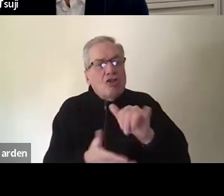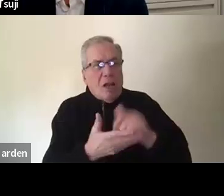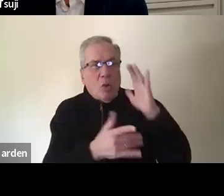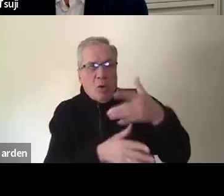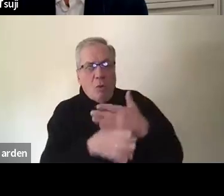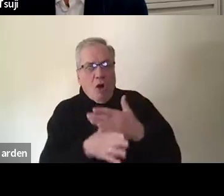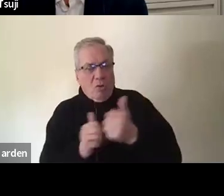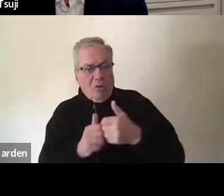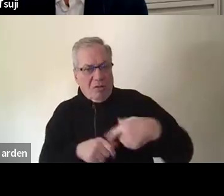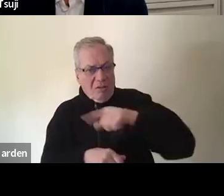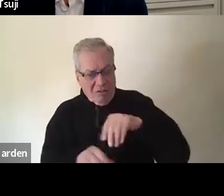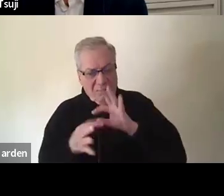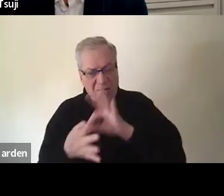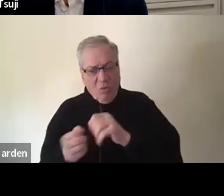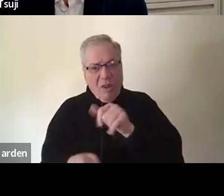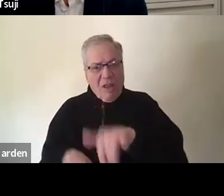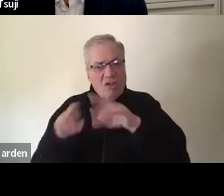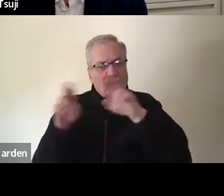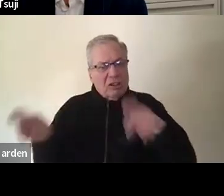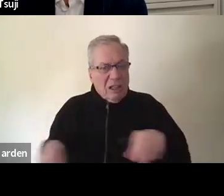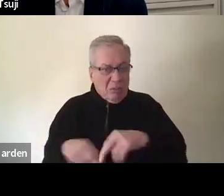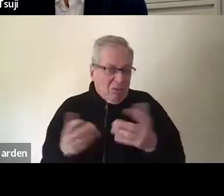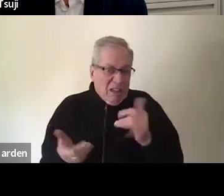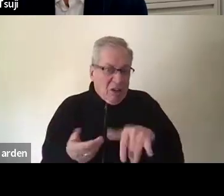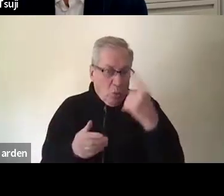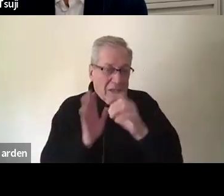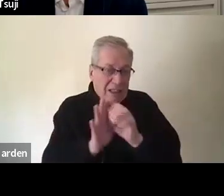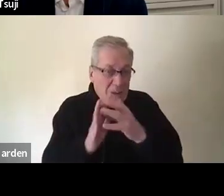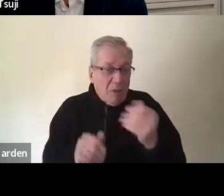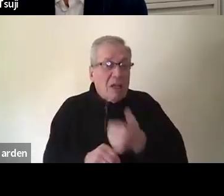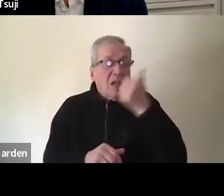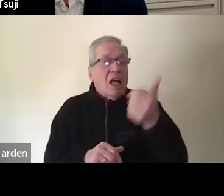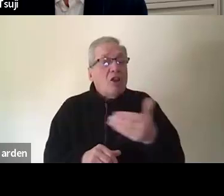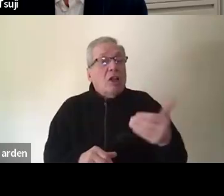feedback on the resume. That is an example. Other things we do is mentorship which is